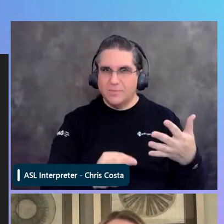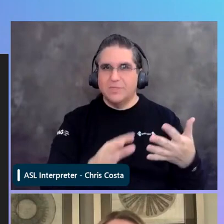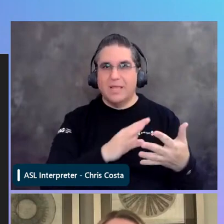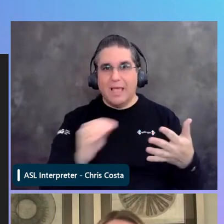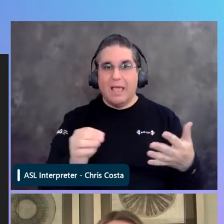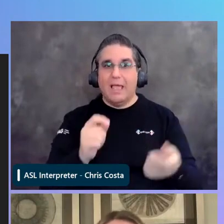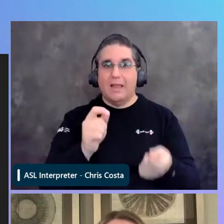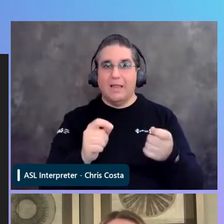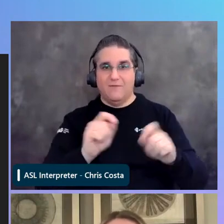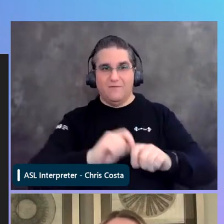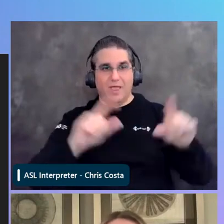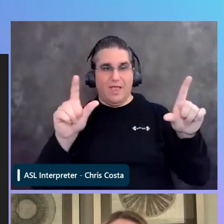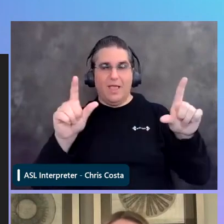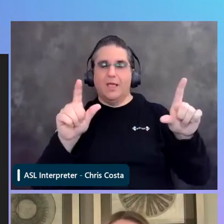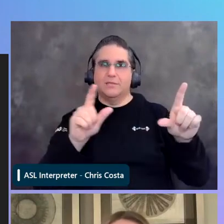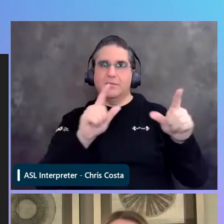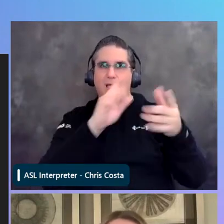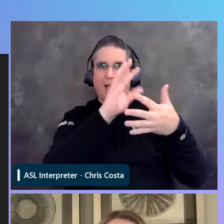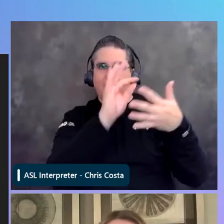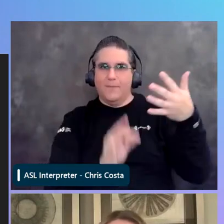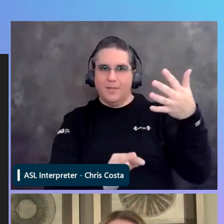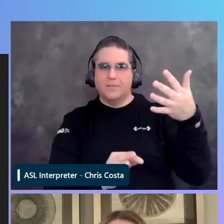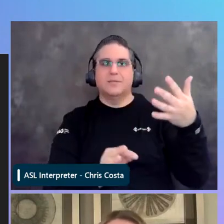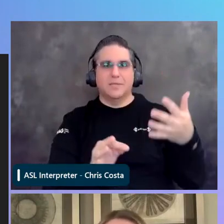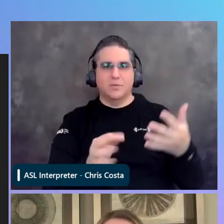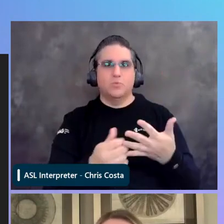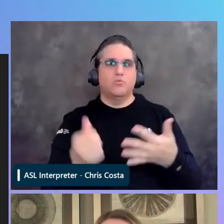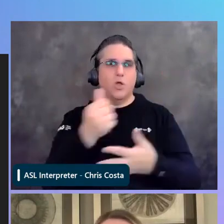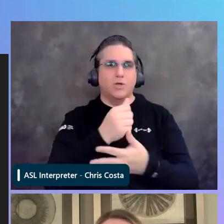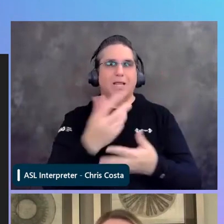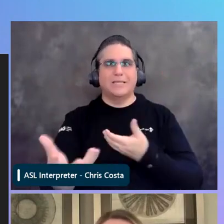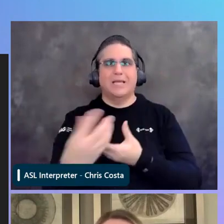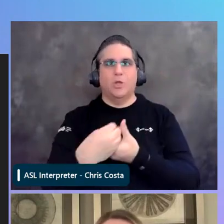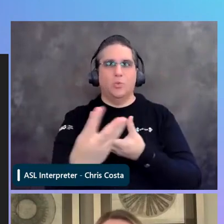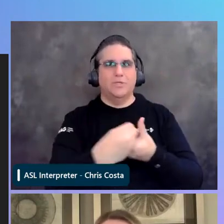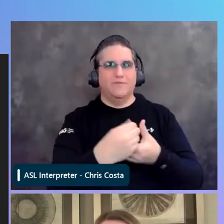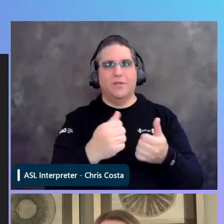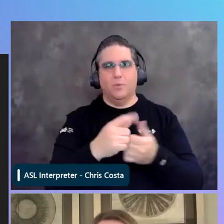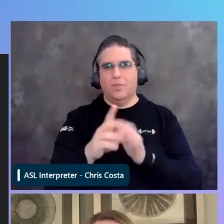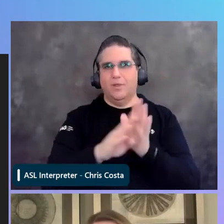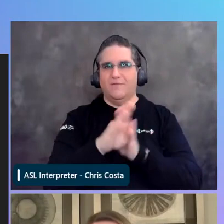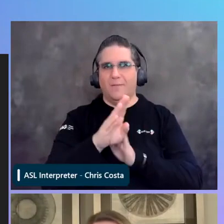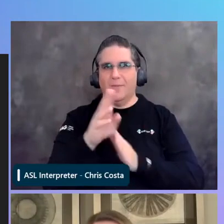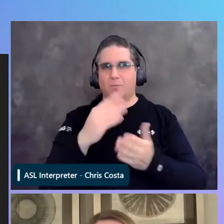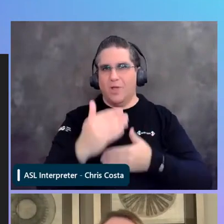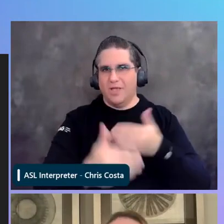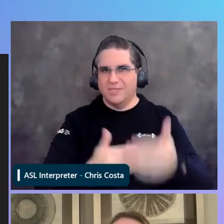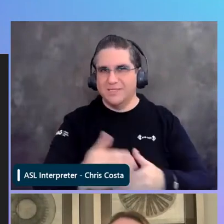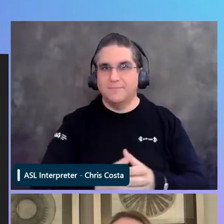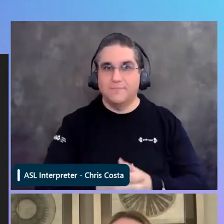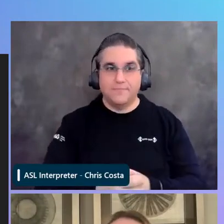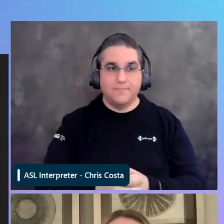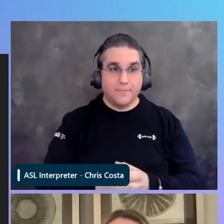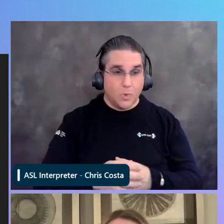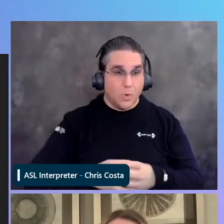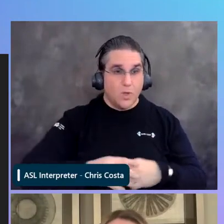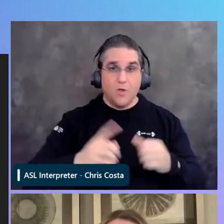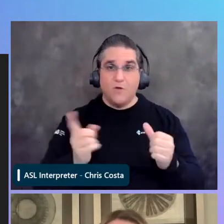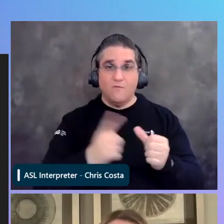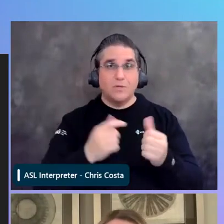inclusivity in its development process, so the first kind of high level accessibility feature